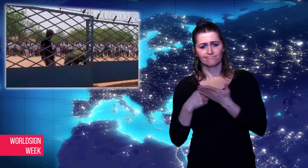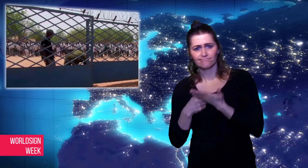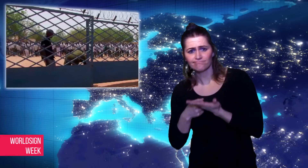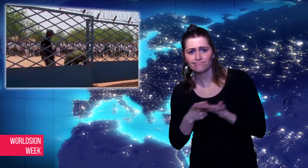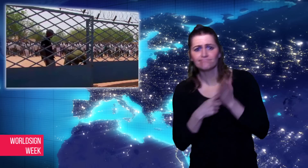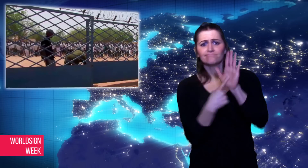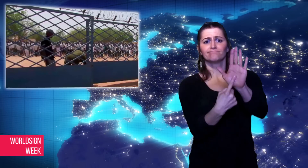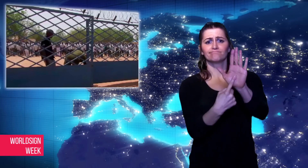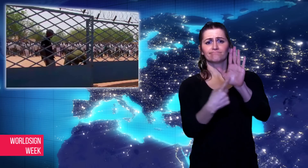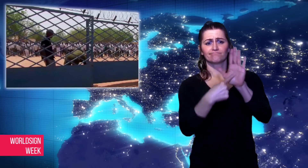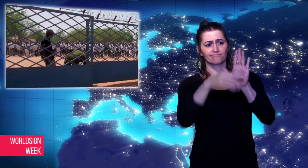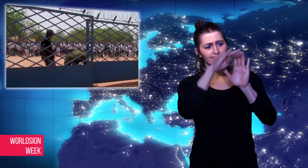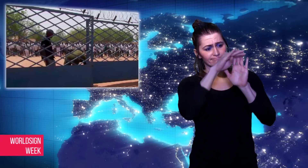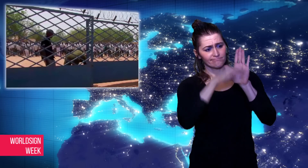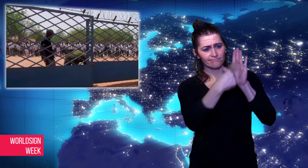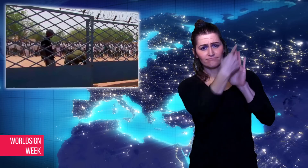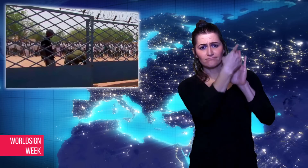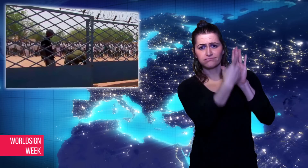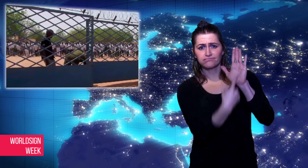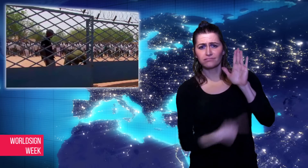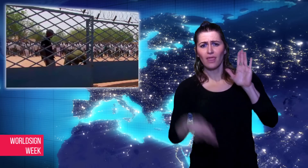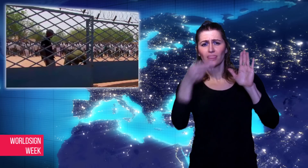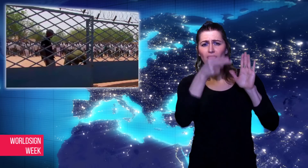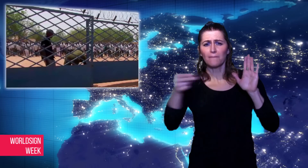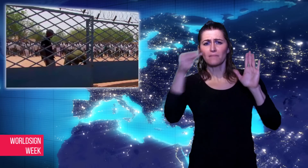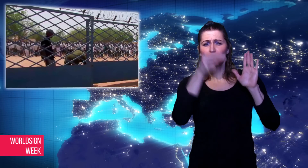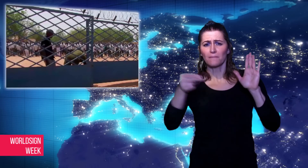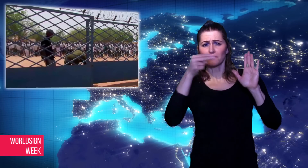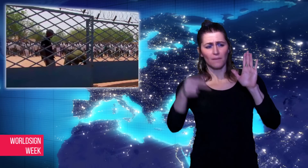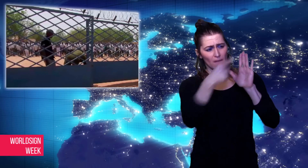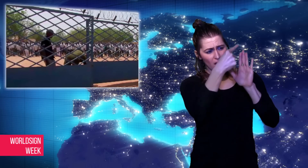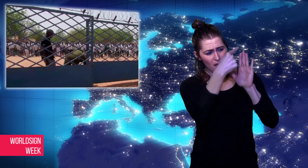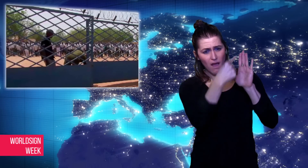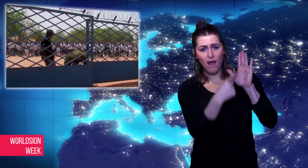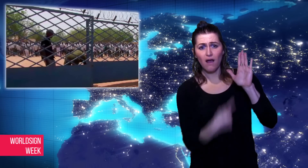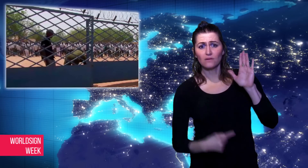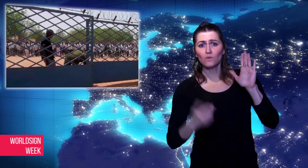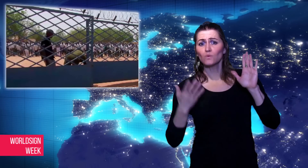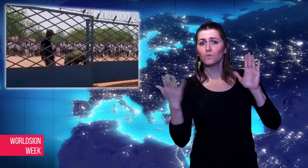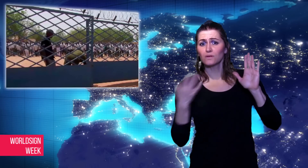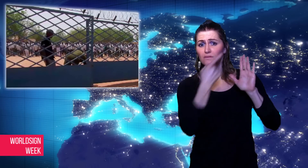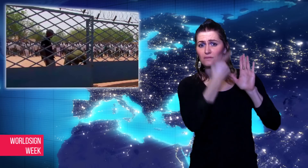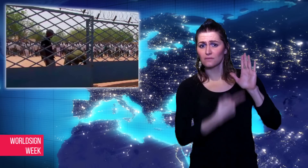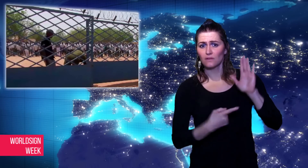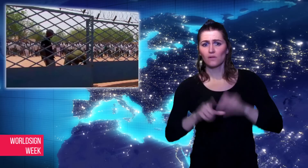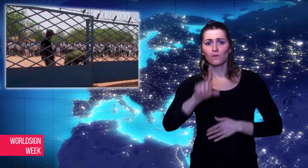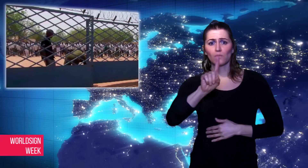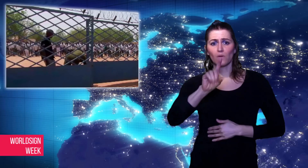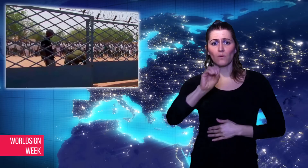released a list of their names, which